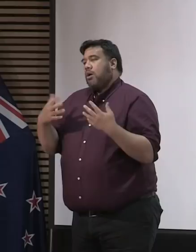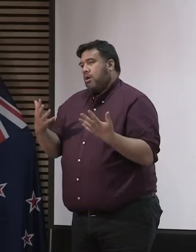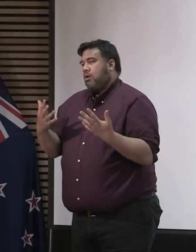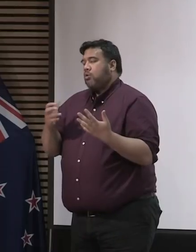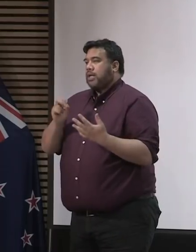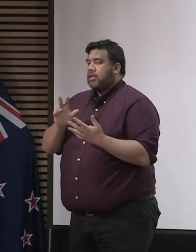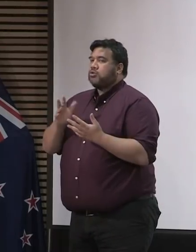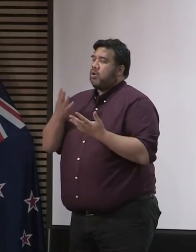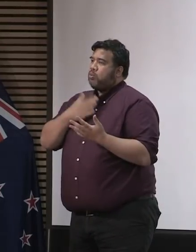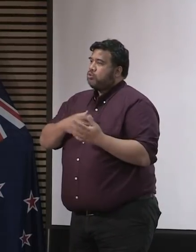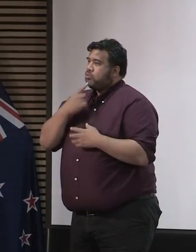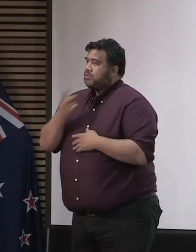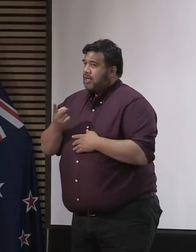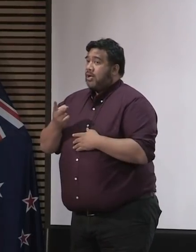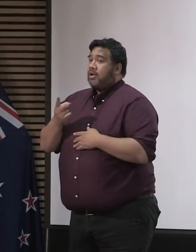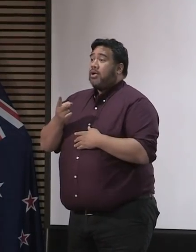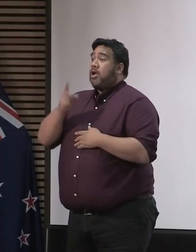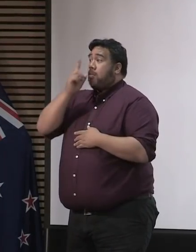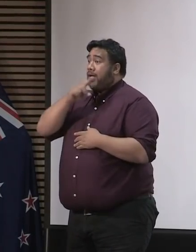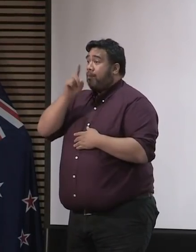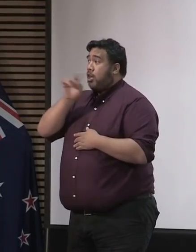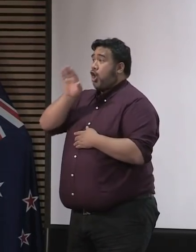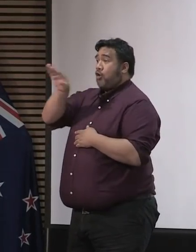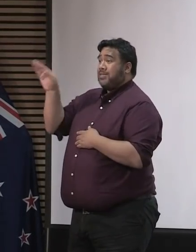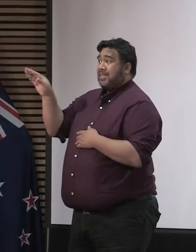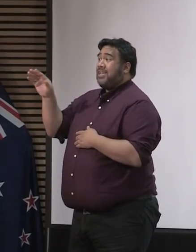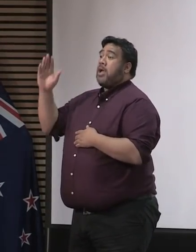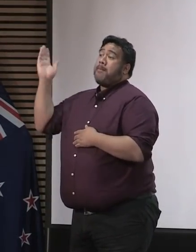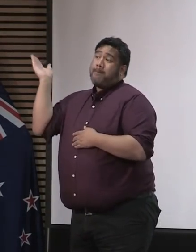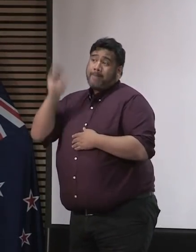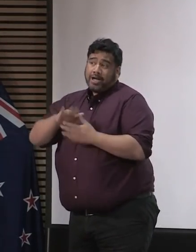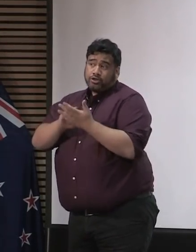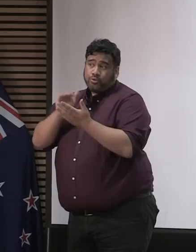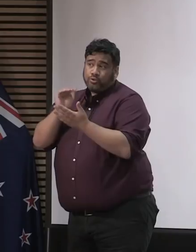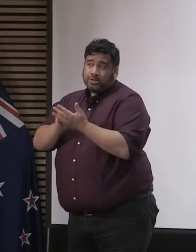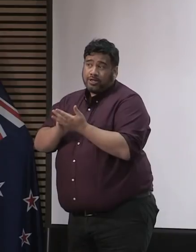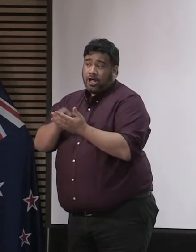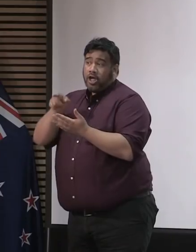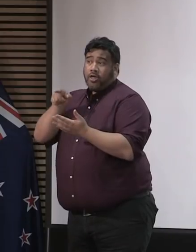3 New Zealanders who are returning home will continue to be quarantined and isolated in